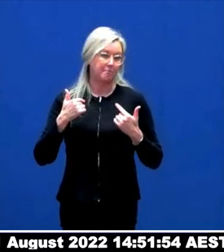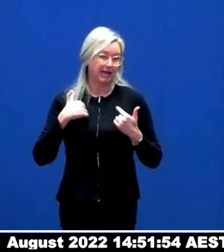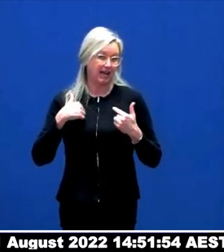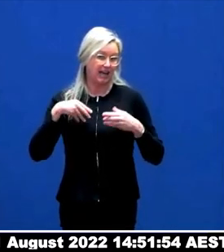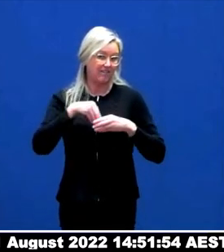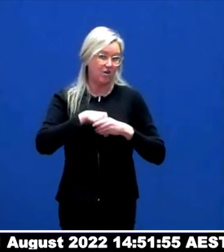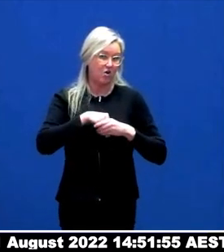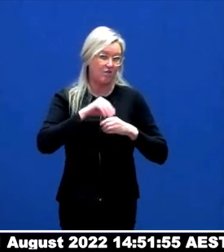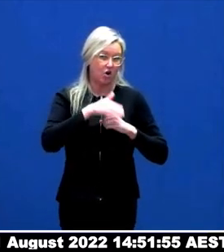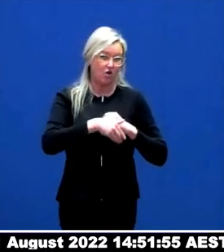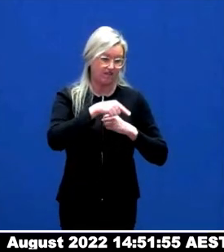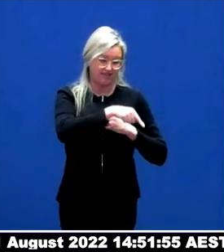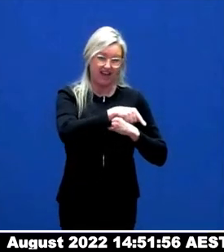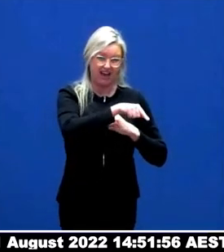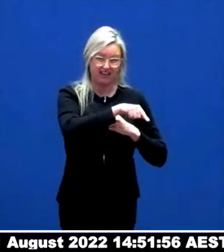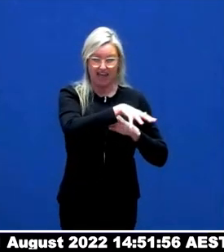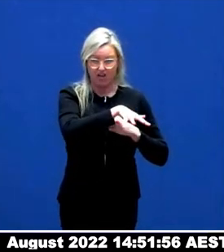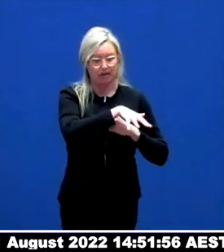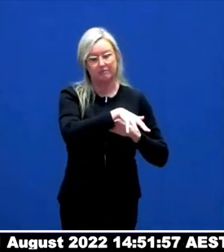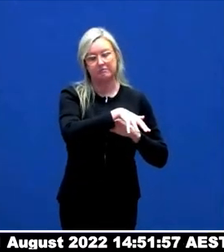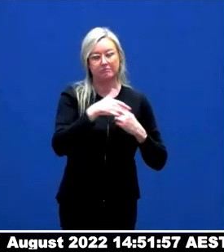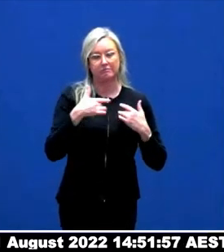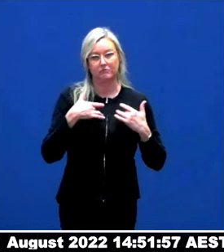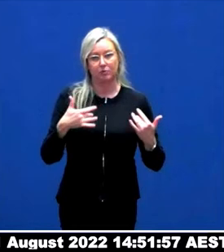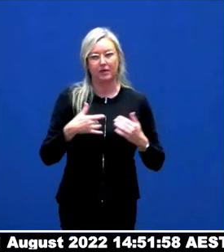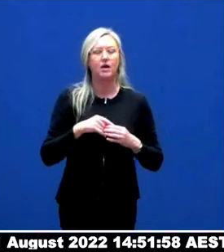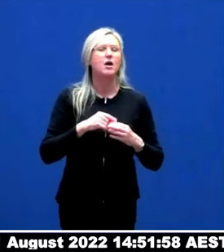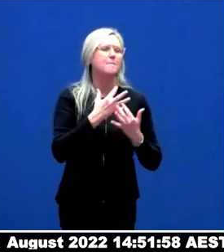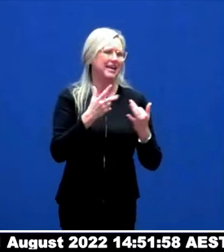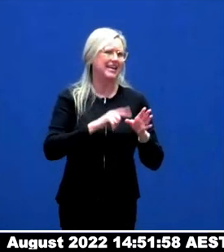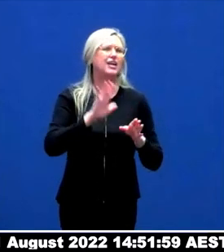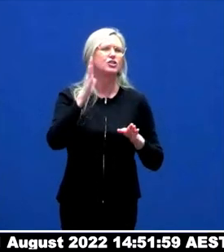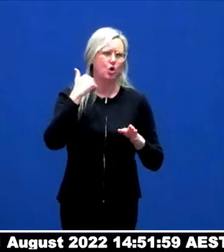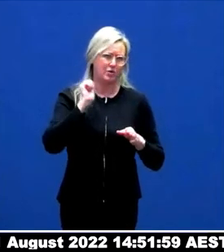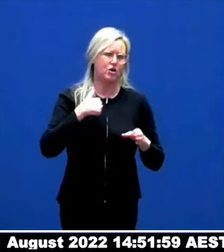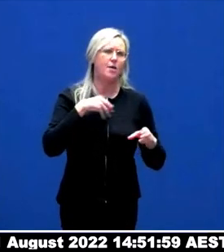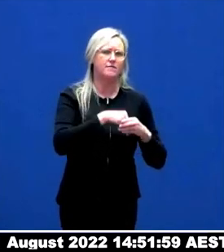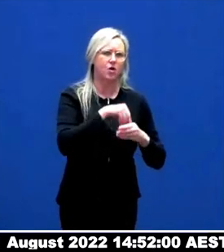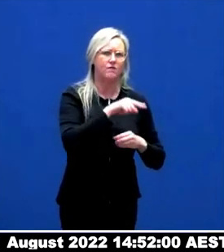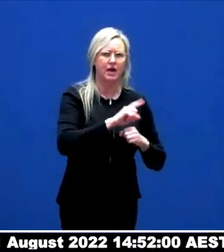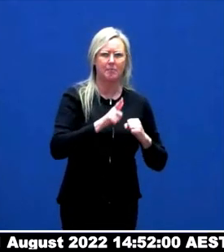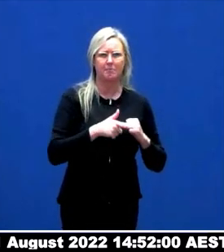I have dealt in it many years ago, but I'm not actually sure.